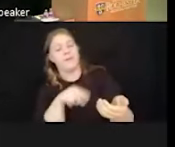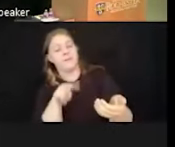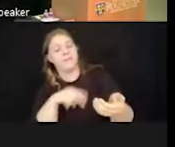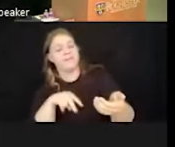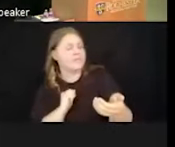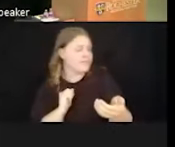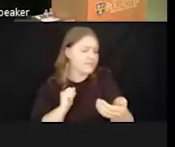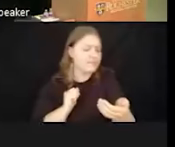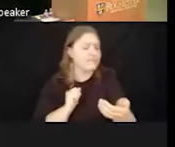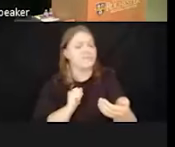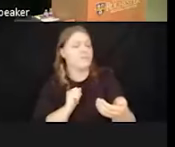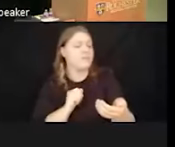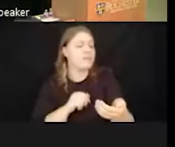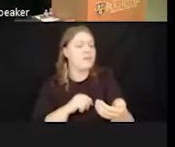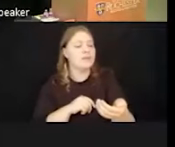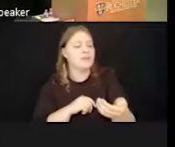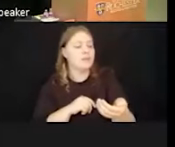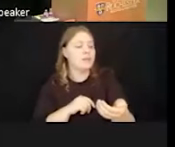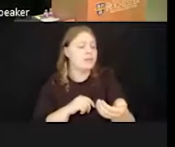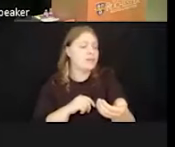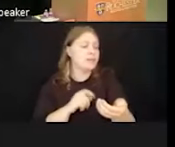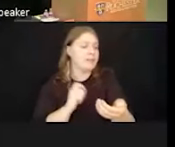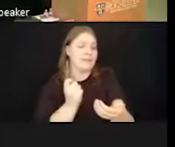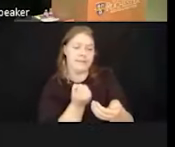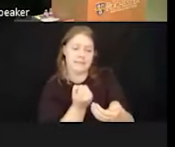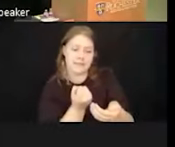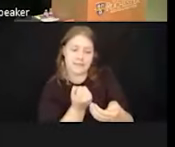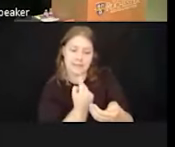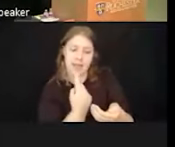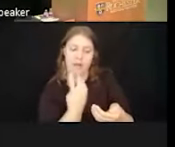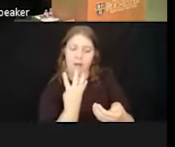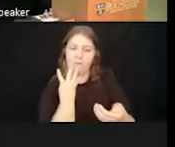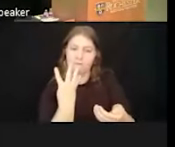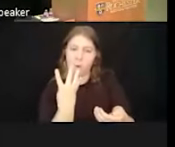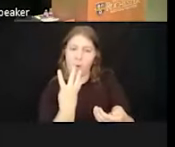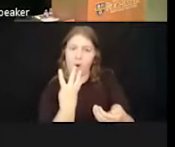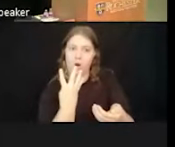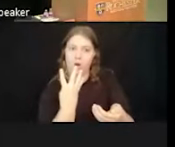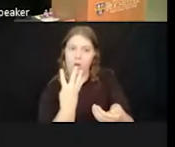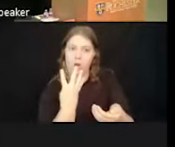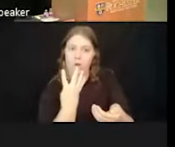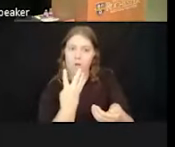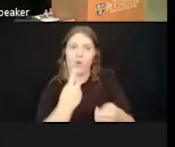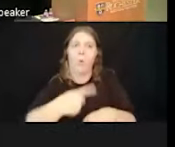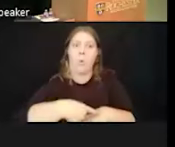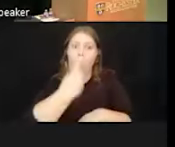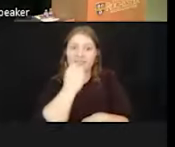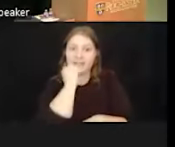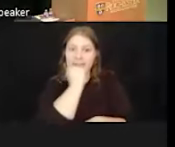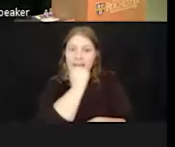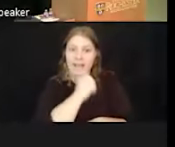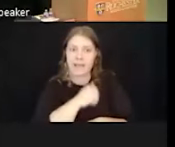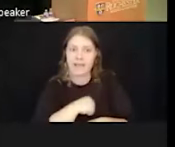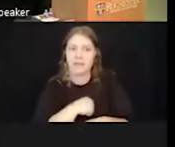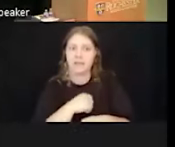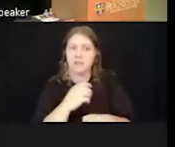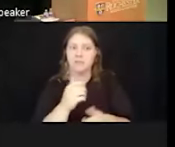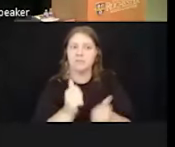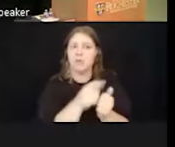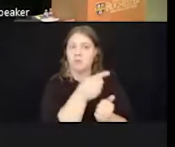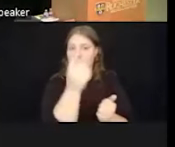um take four of these pills once daily most of us know that means once a day you're going to